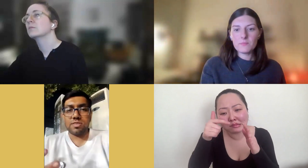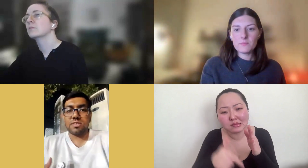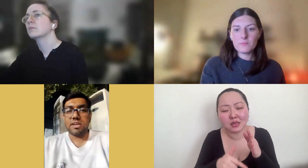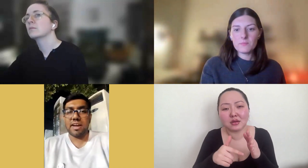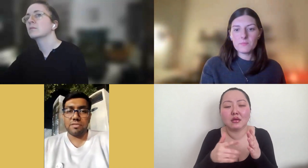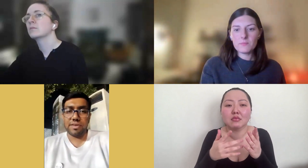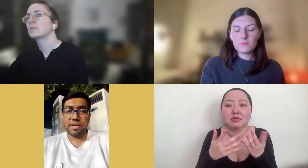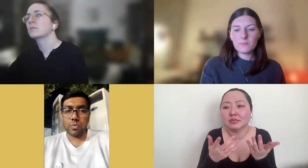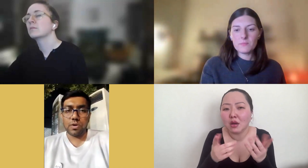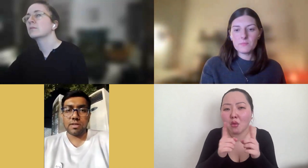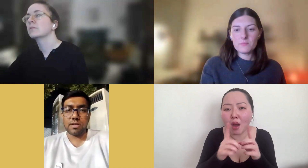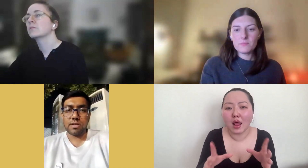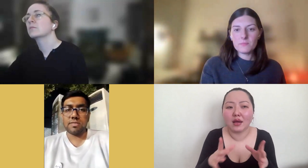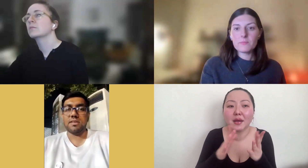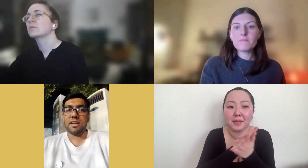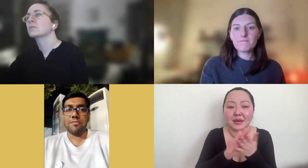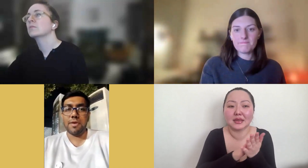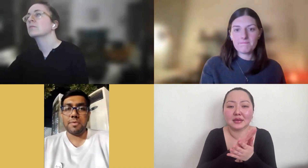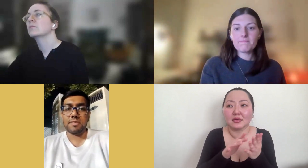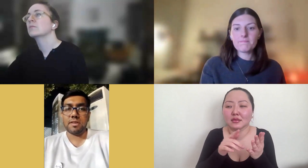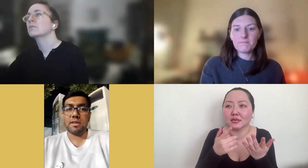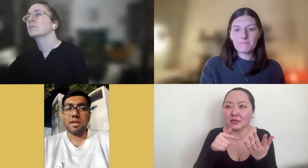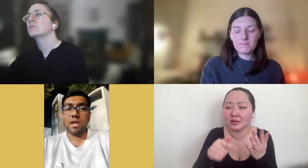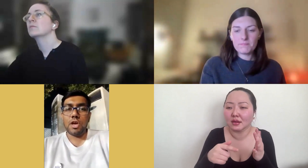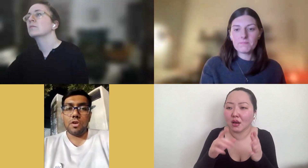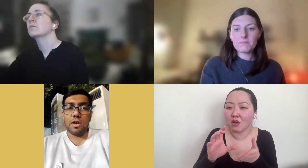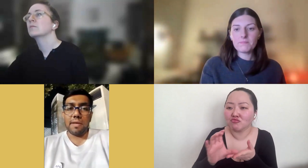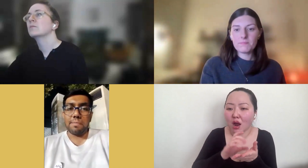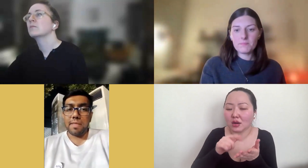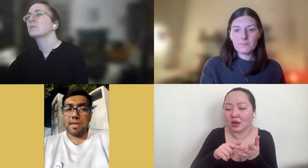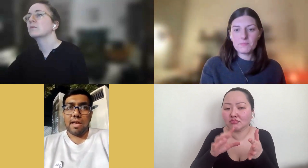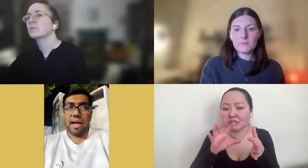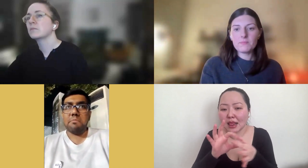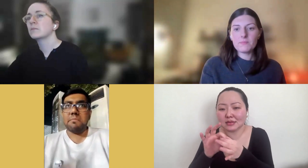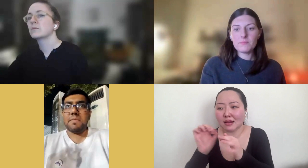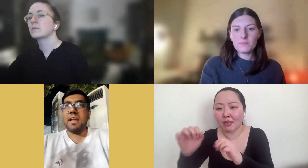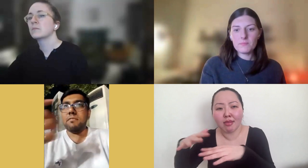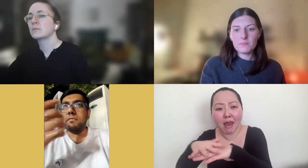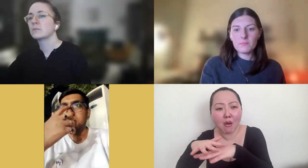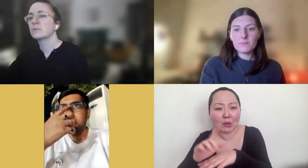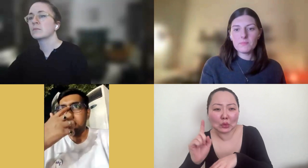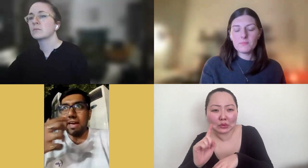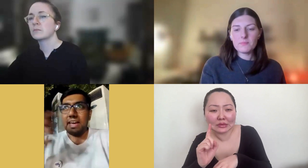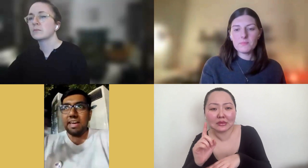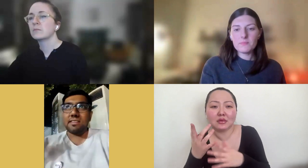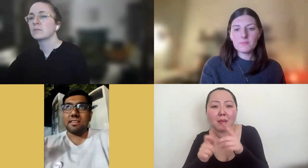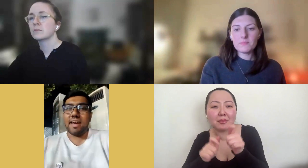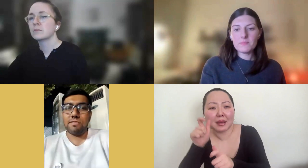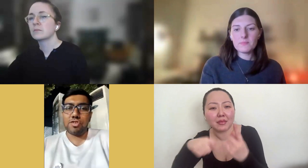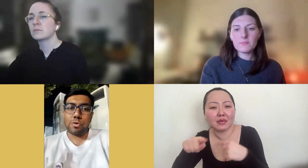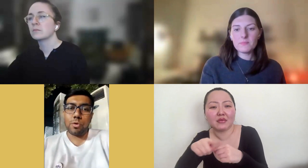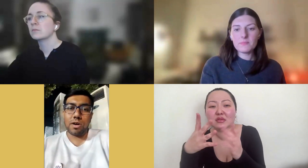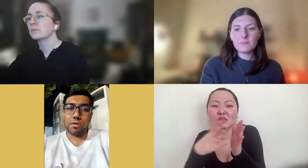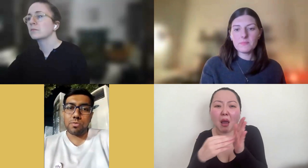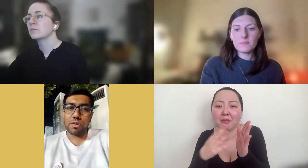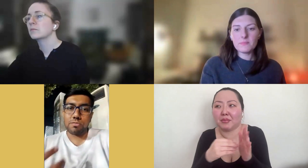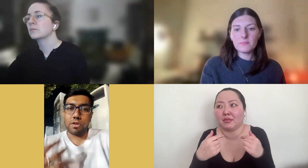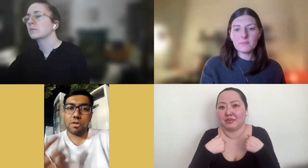to a certain kind of network. A certain kind of people. Like my interaction with Soho House was